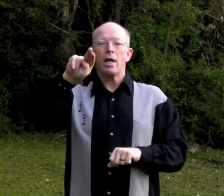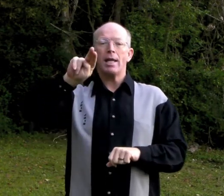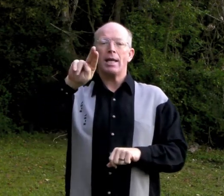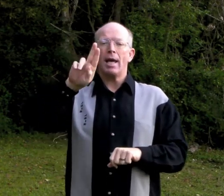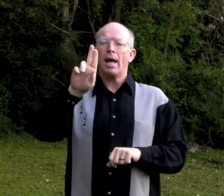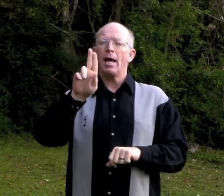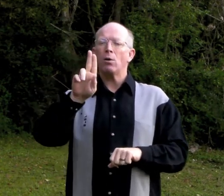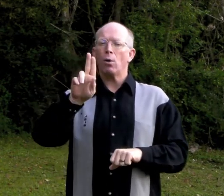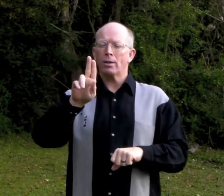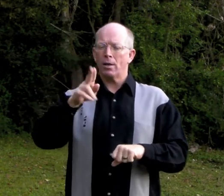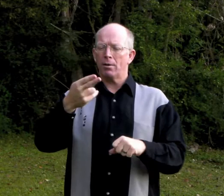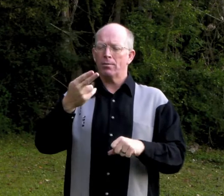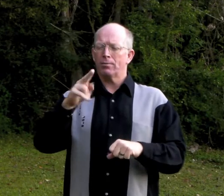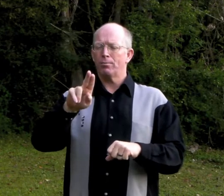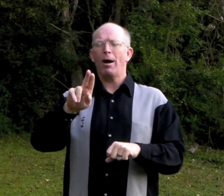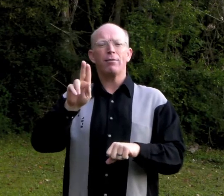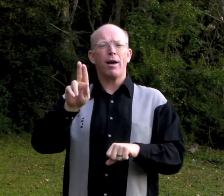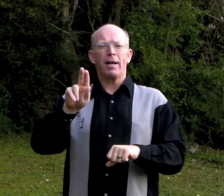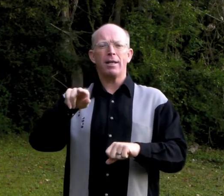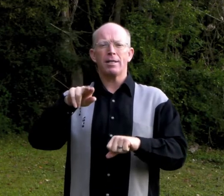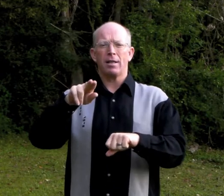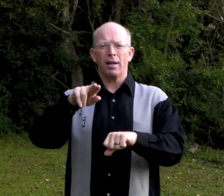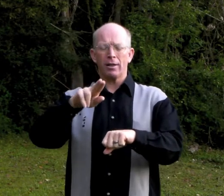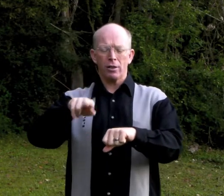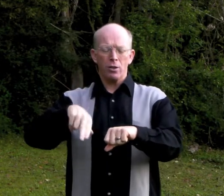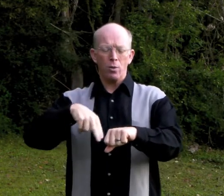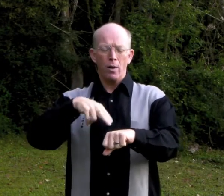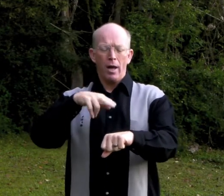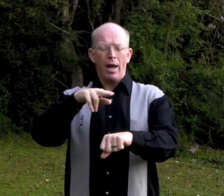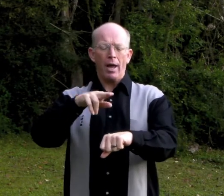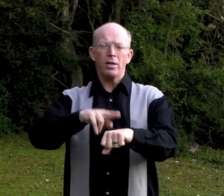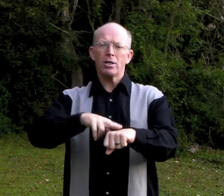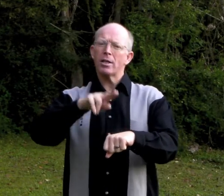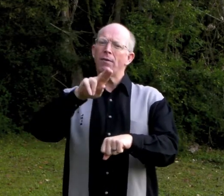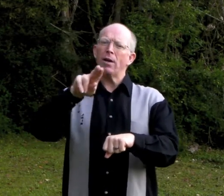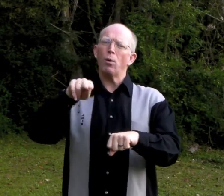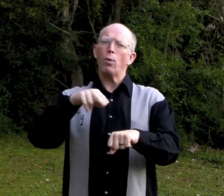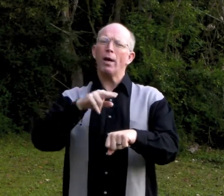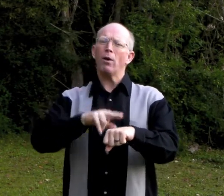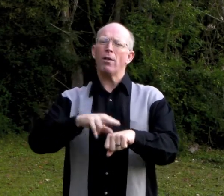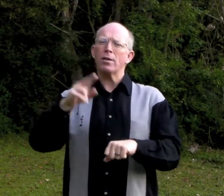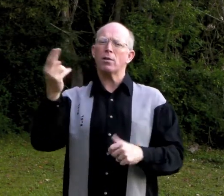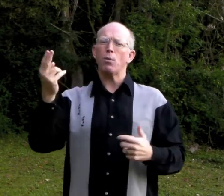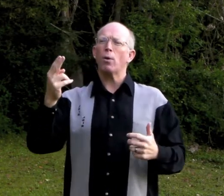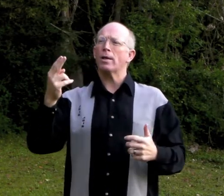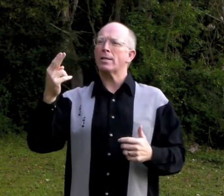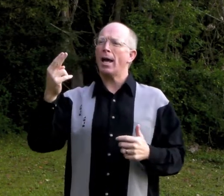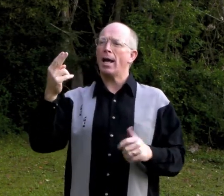You take the N, or it is a modified N—really the letter U. And you give it a little wiggle and this is more to say,